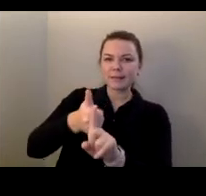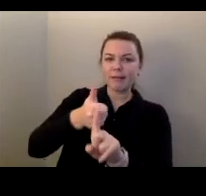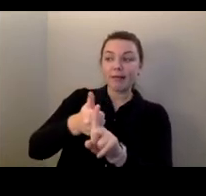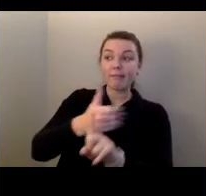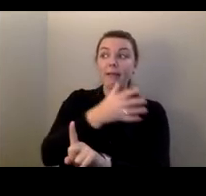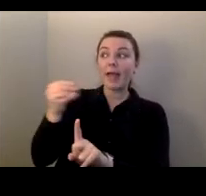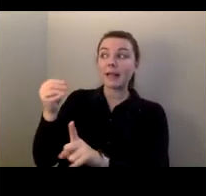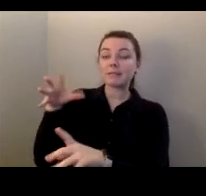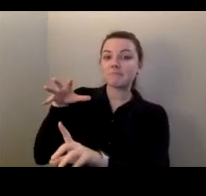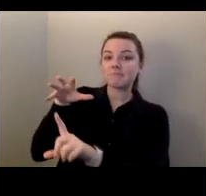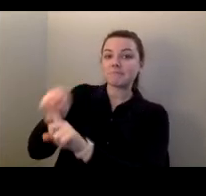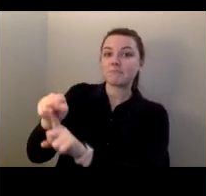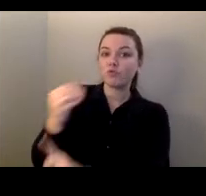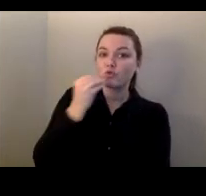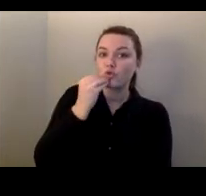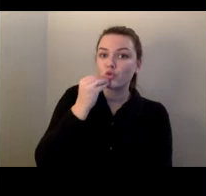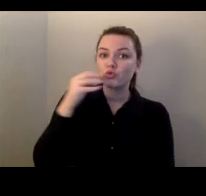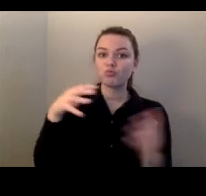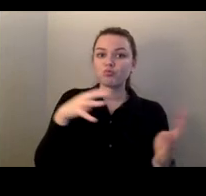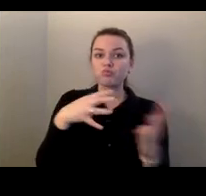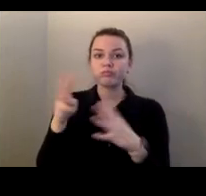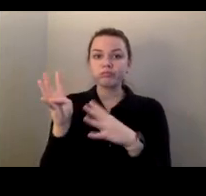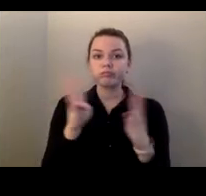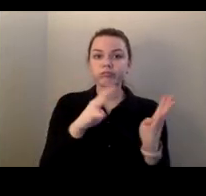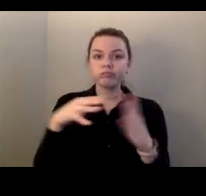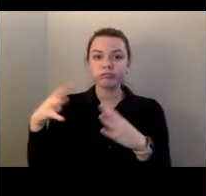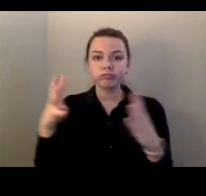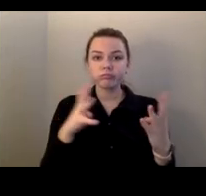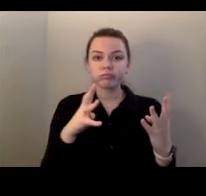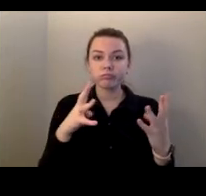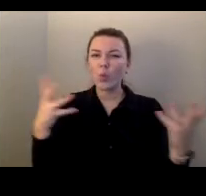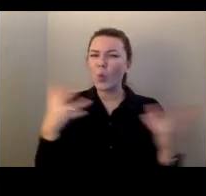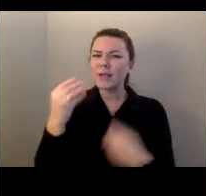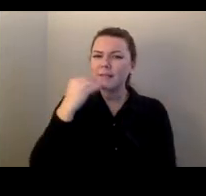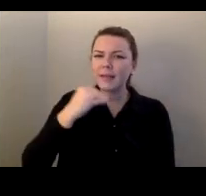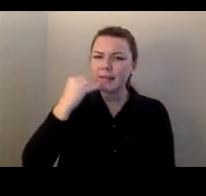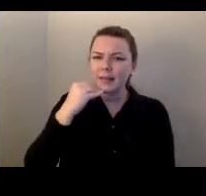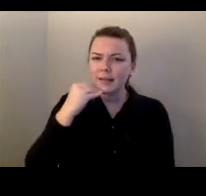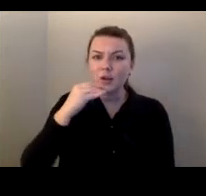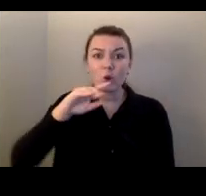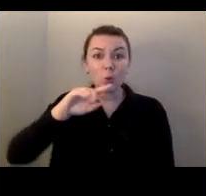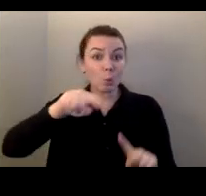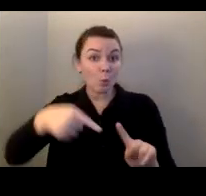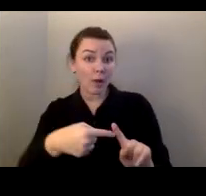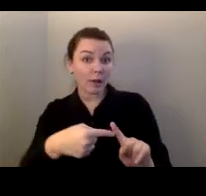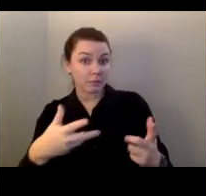But what do coral polyps eat? And when do they eat? So I want you all to pretend with me.